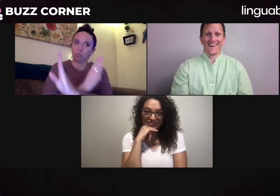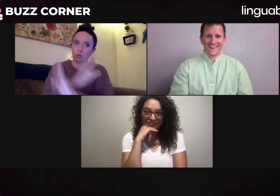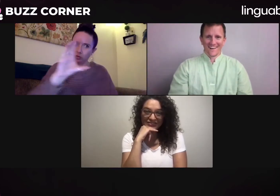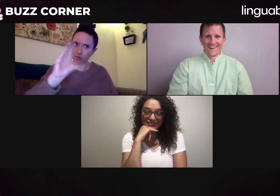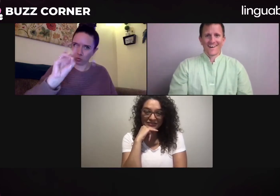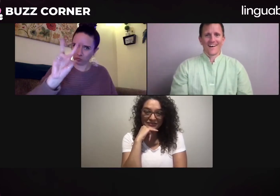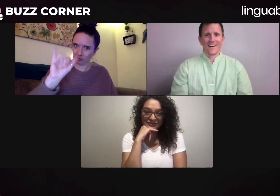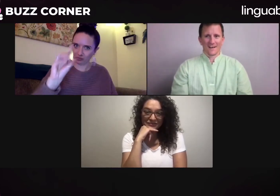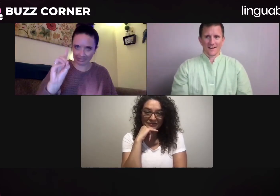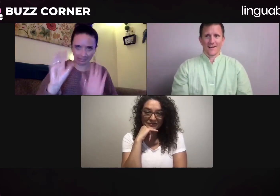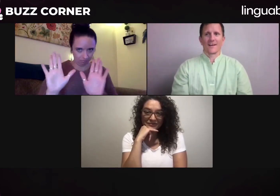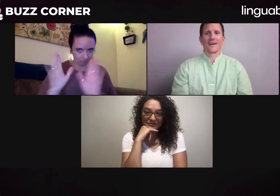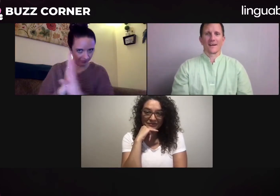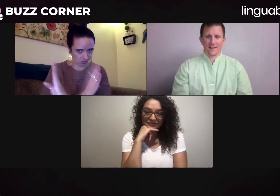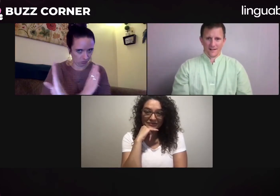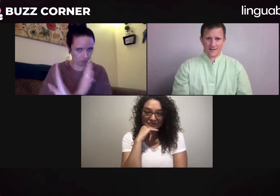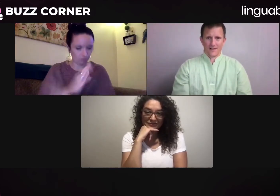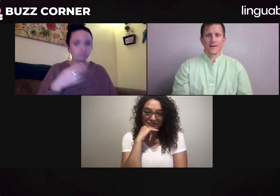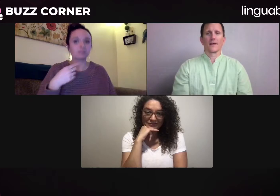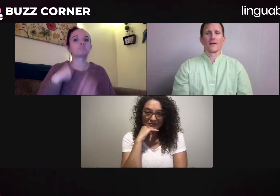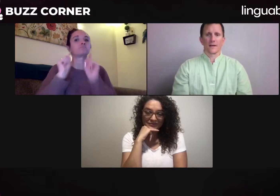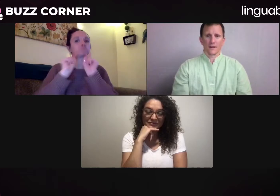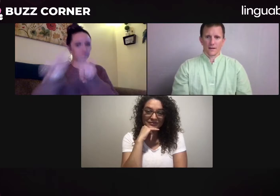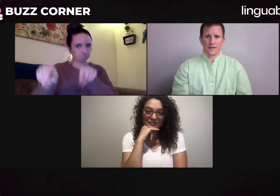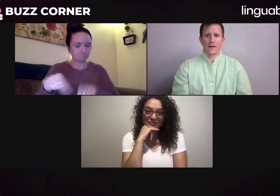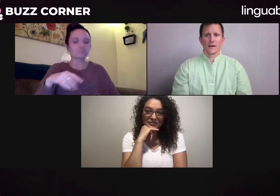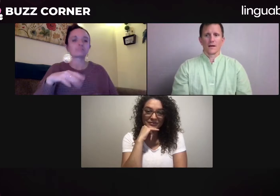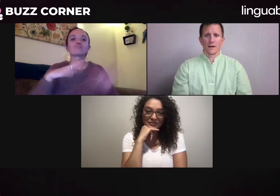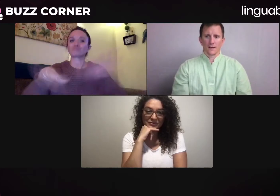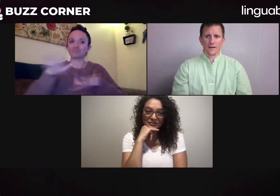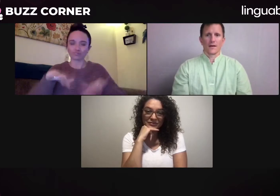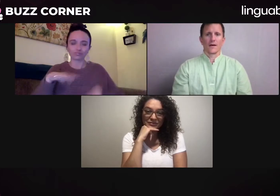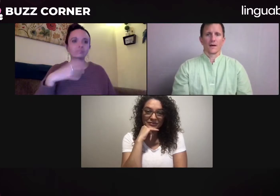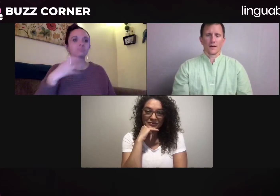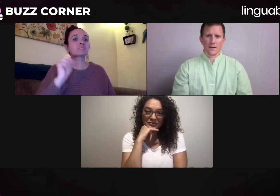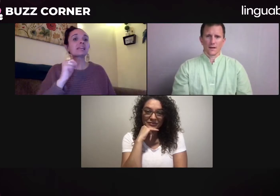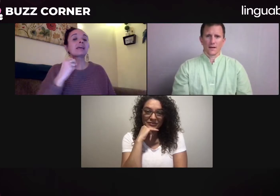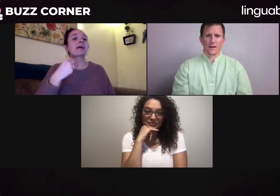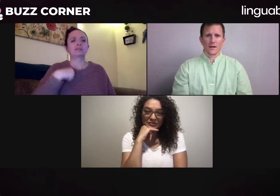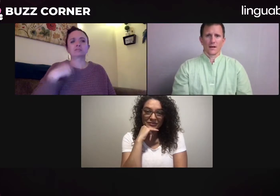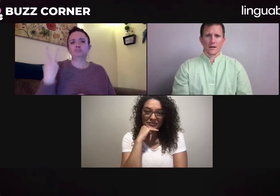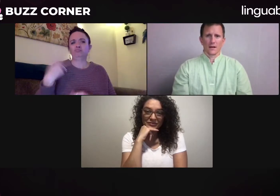Yes, this was, of course, well before COVID.